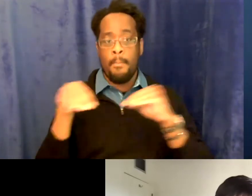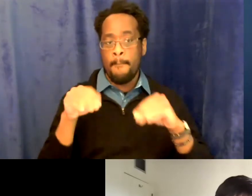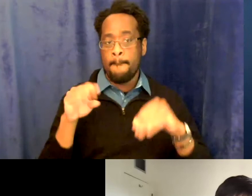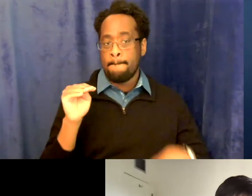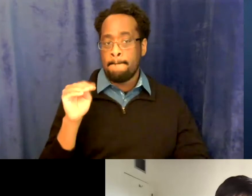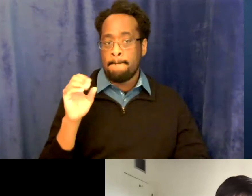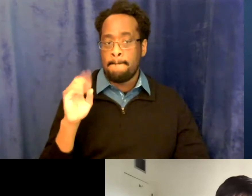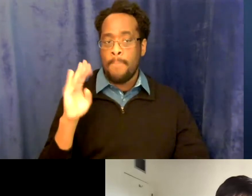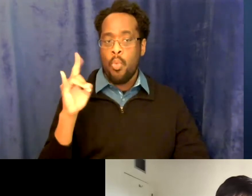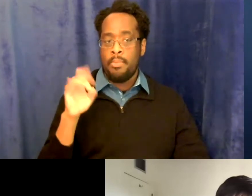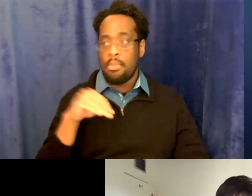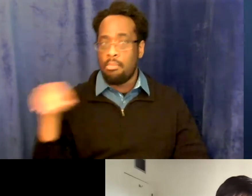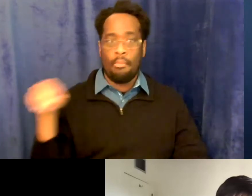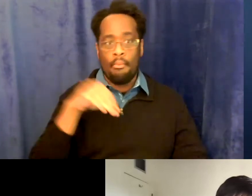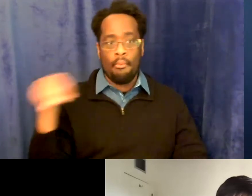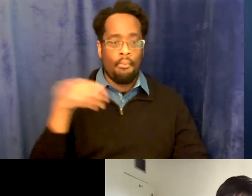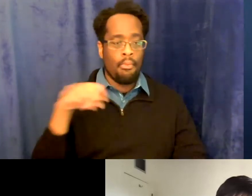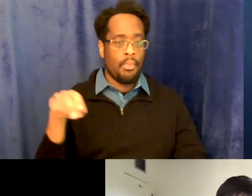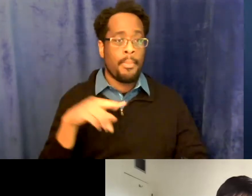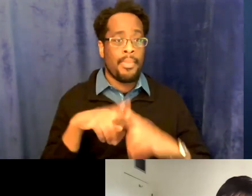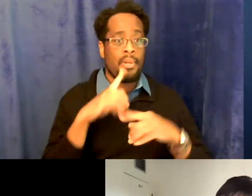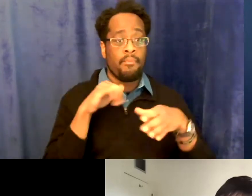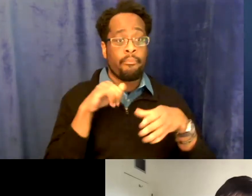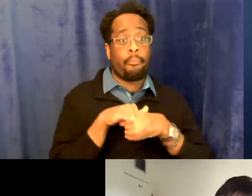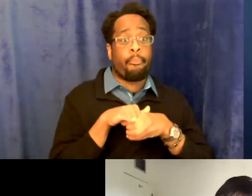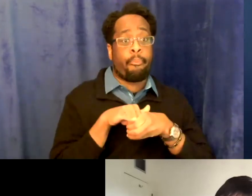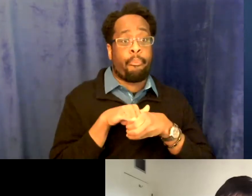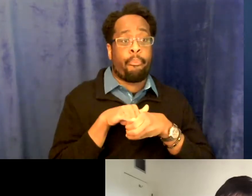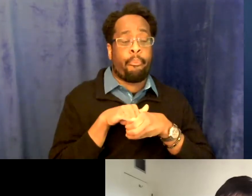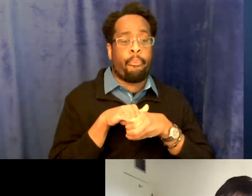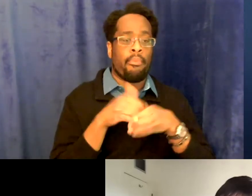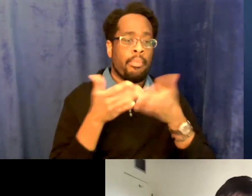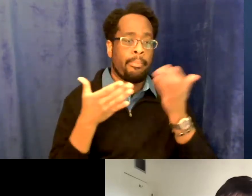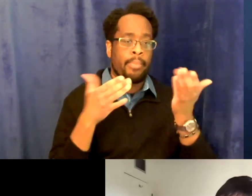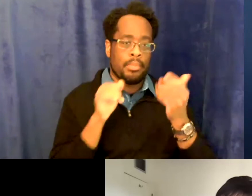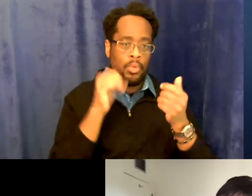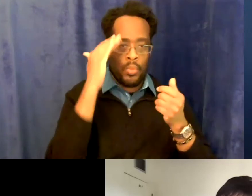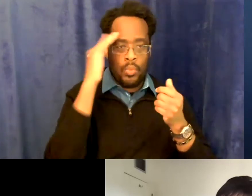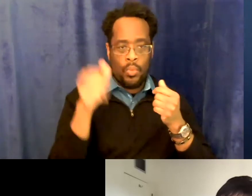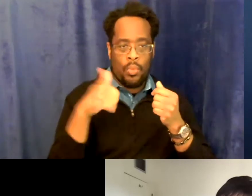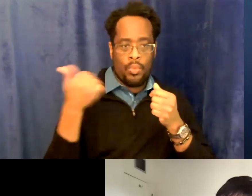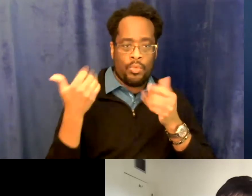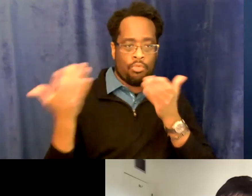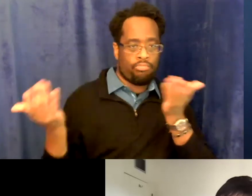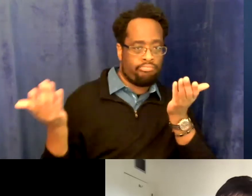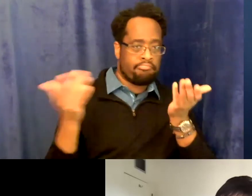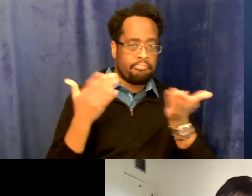um um that movement if they're mobile but if you're stationary in a certain state and